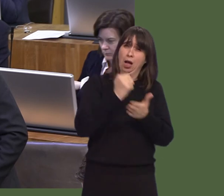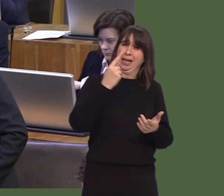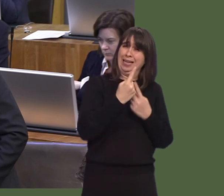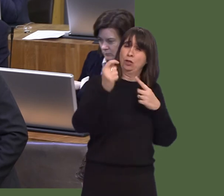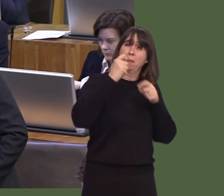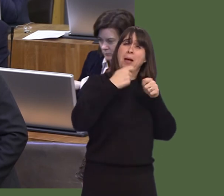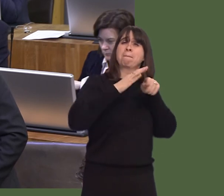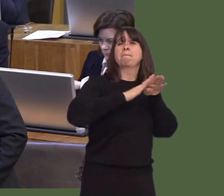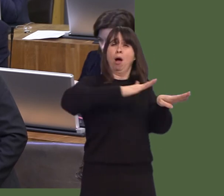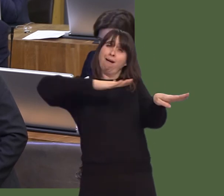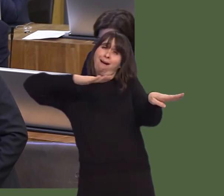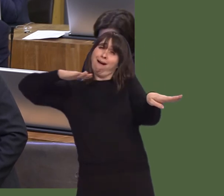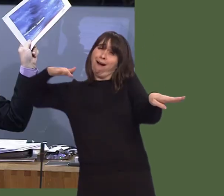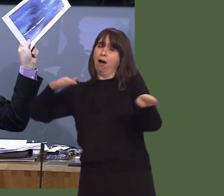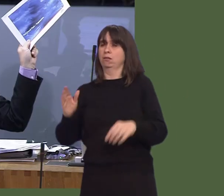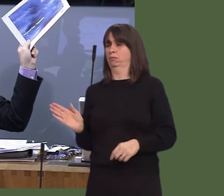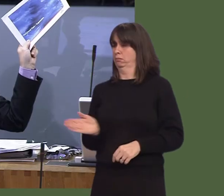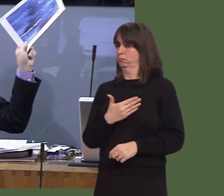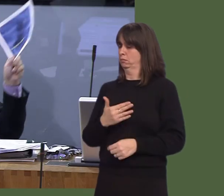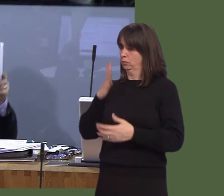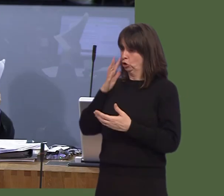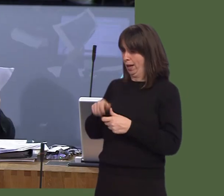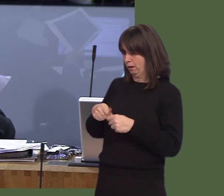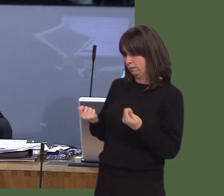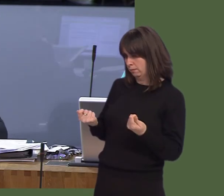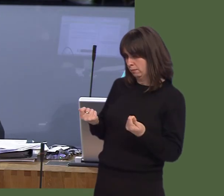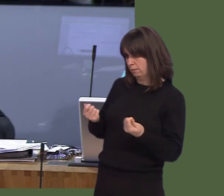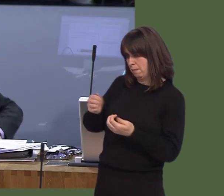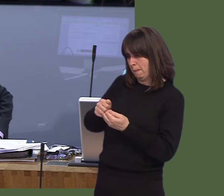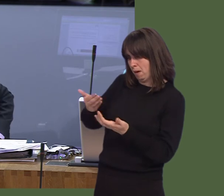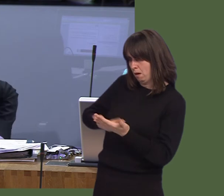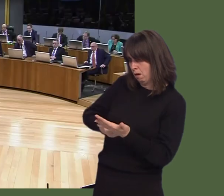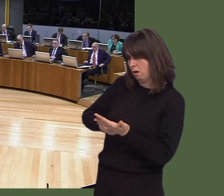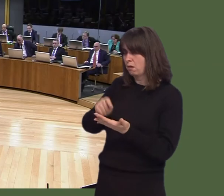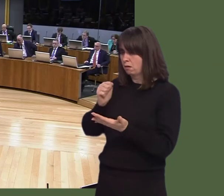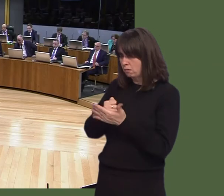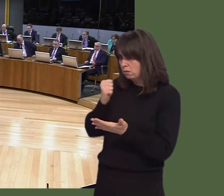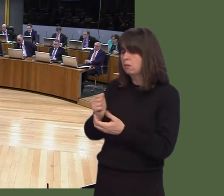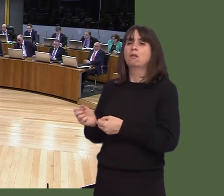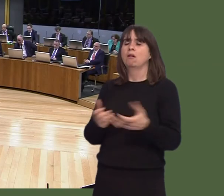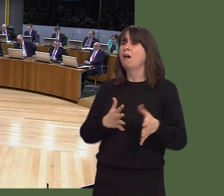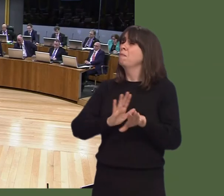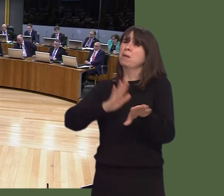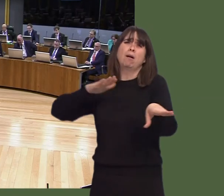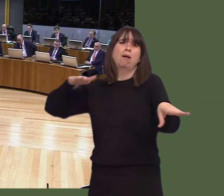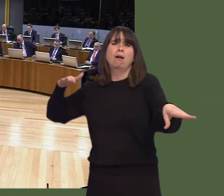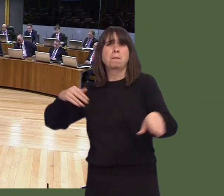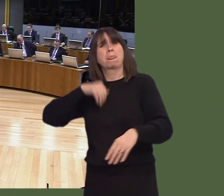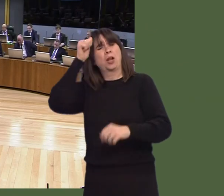us some kind of indication of what their plans are because nobody has a clue at the moment